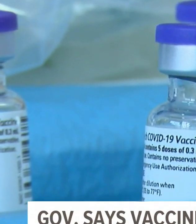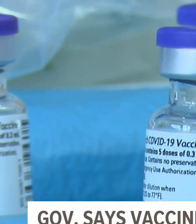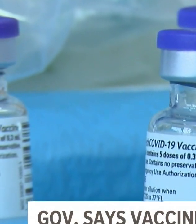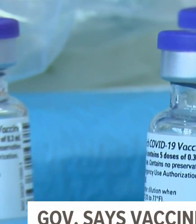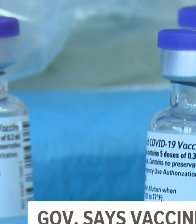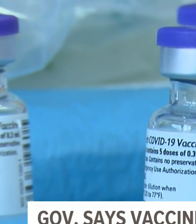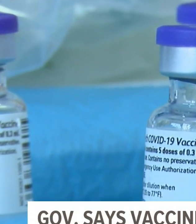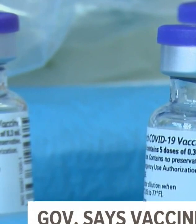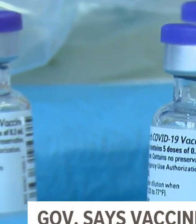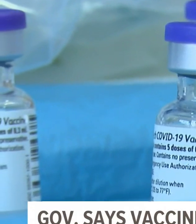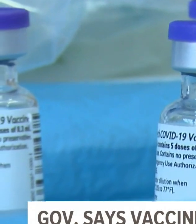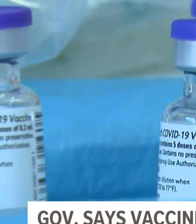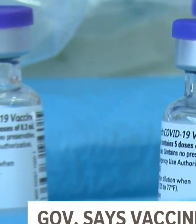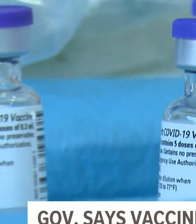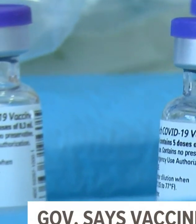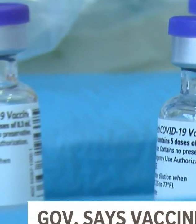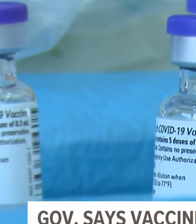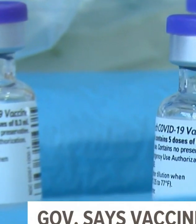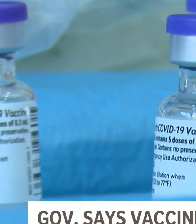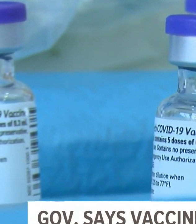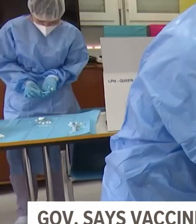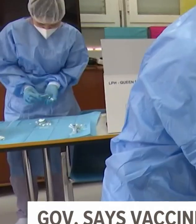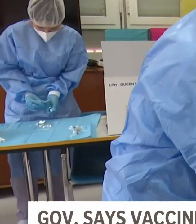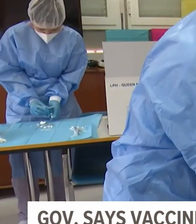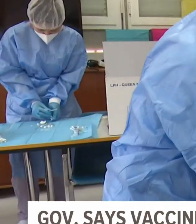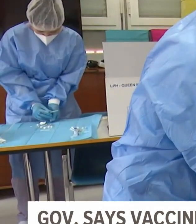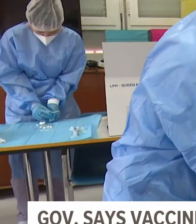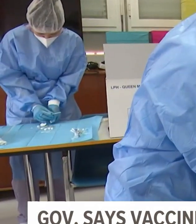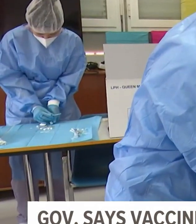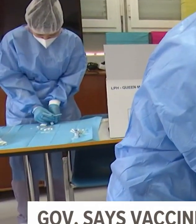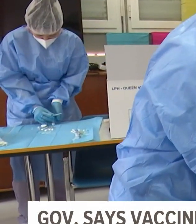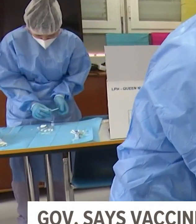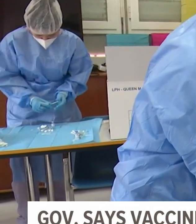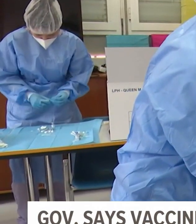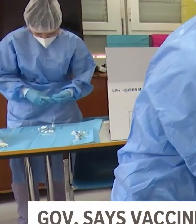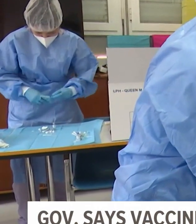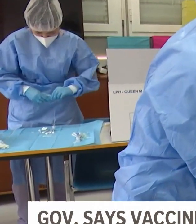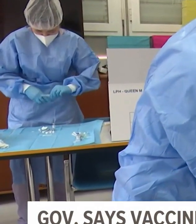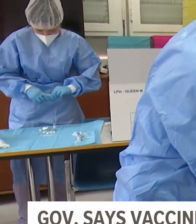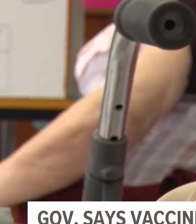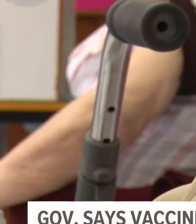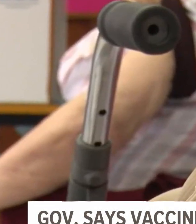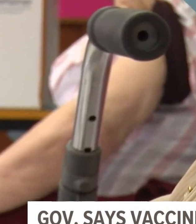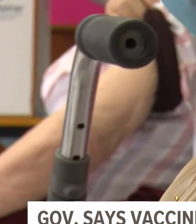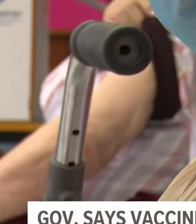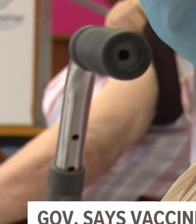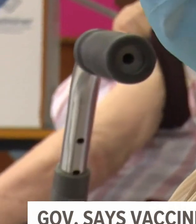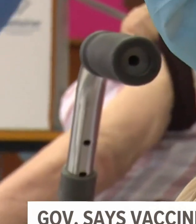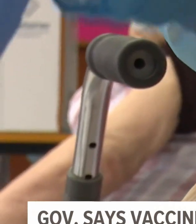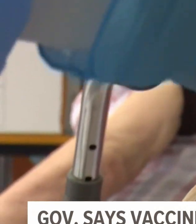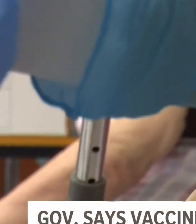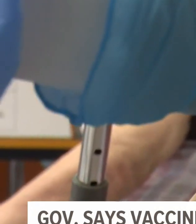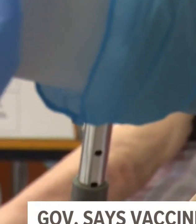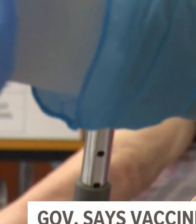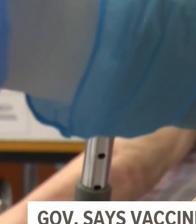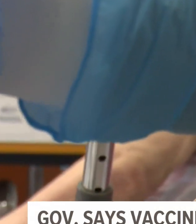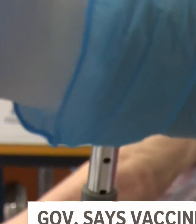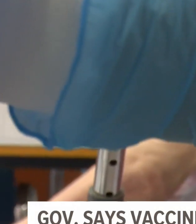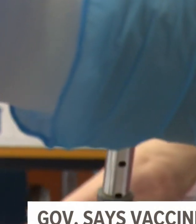IS CHALLENGING BUT WE CAN DO WE CAN DO BETTER >> SO IS CHALLENGING BUT WE CAN DO WE CAN DO BETTER >> SO FAR IS CHALLENGING BUT WE CAN DO WE CAN DO BETTER >> SO FAR MORE CAN DO BETTER >> SO FAR MORE CAN DO BETTER >> SO FAR MORE THAN CAN DO BETTER >> SO FAR MORE THAN 410000 CAN DO BETTER >> SO FAR MORE THAN 410000 DOSES CAN DO BETTER >> SO FAR MORE THAN 410000 DOSES OF CAN DO BETTER >> SO FAR MORE THAN 410000 DOSES OF THE THAN 410000 DOSES OF THE THAN 410000 DOSES OF THE VACCINE THAN 410000 DOSES OF THE VACCINE HAVE THAN 410000 DOSES OF THE VACCINE HAVE BEEN THAN 410000 DOSES OF THE VACCINE HAVE BEEN RECEIVED THAN 410000 DOSES OF THE VACCINE HAVE BEEN RECEIVED AND